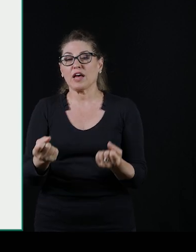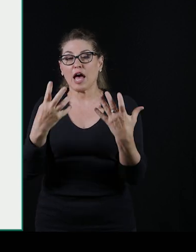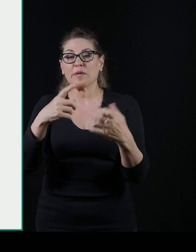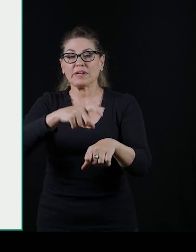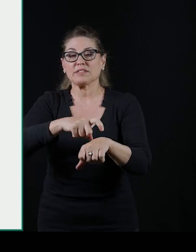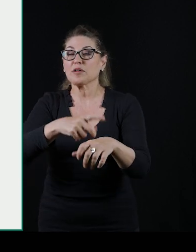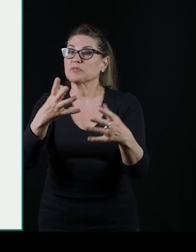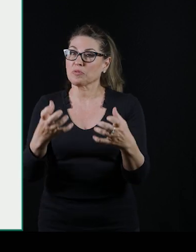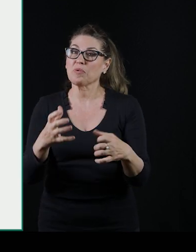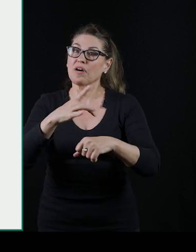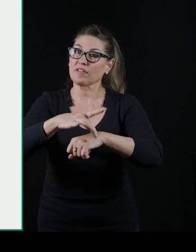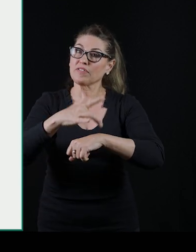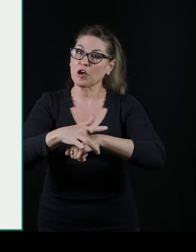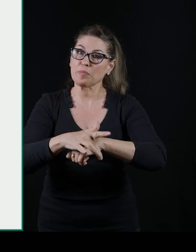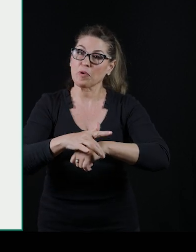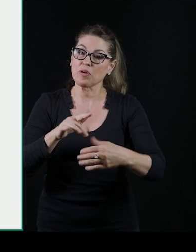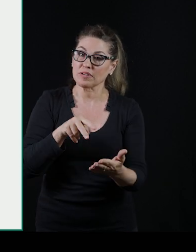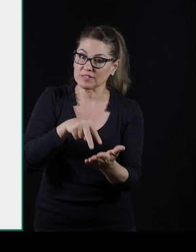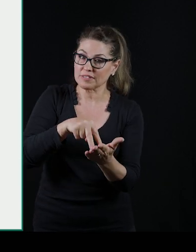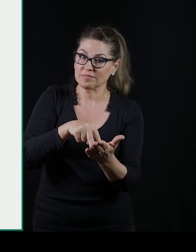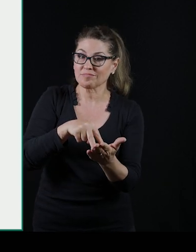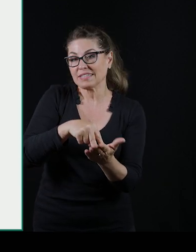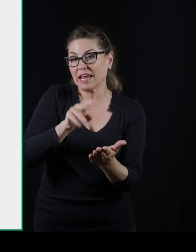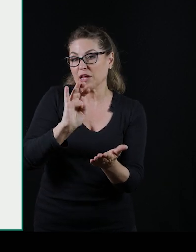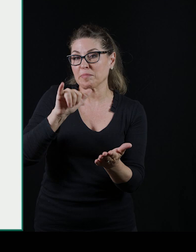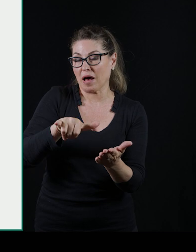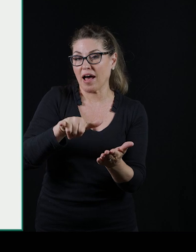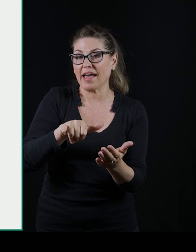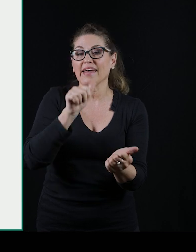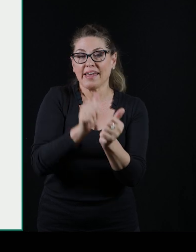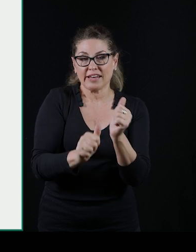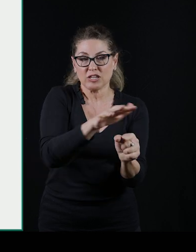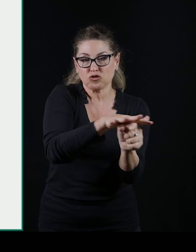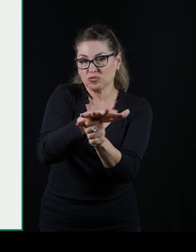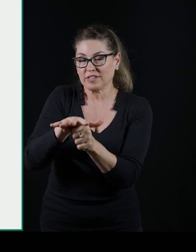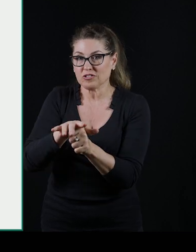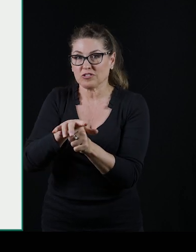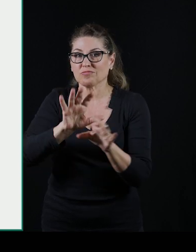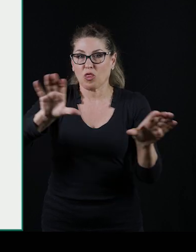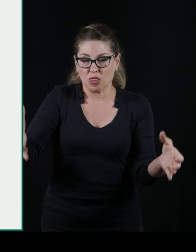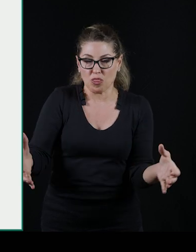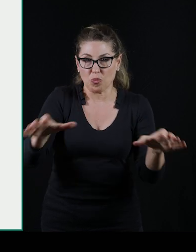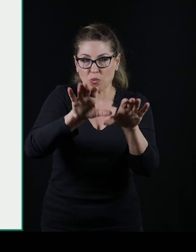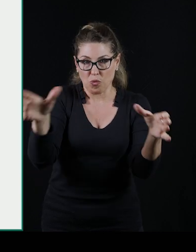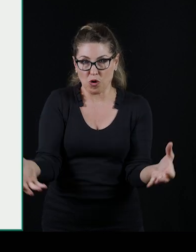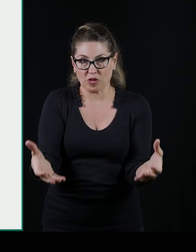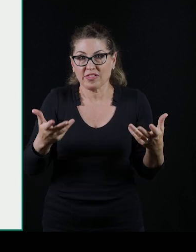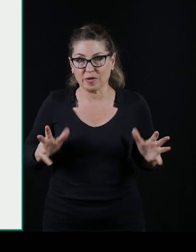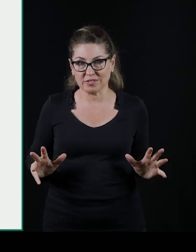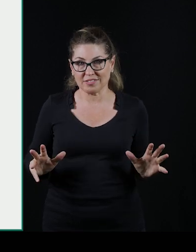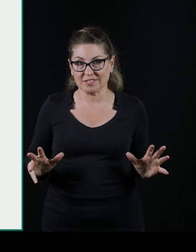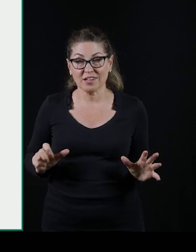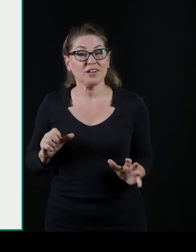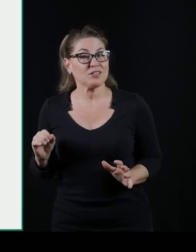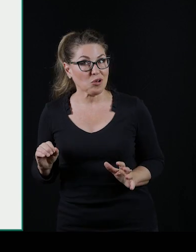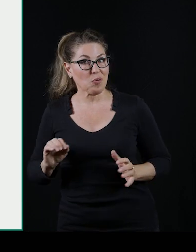of our game server we want to have available in standing by, in each region around the world. And that was it. So, how did we do it?